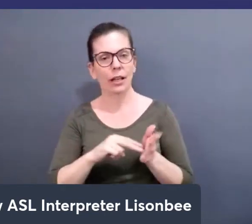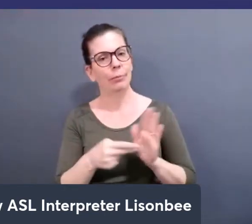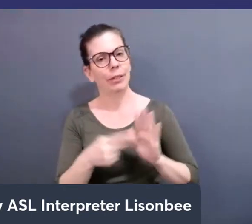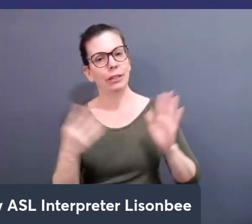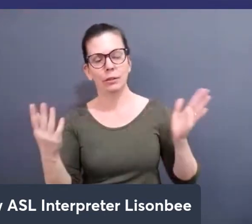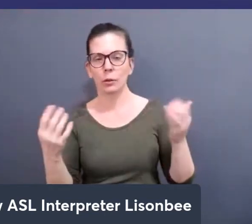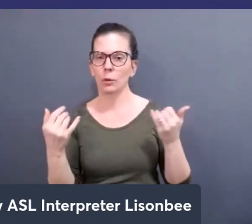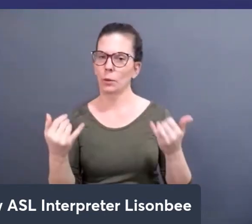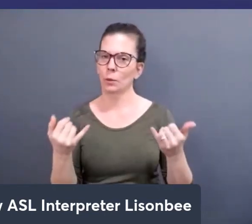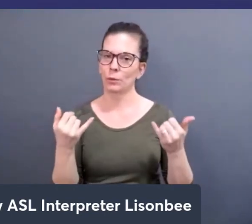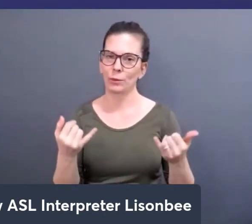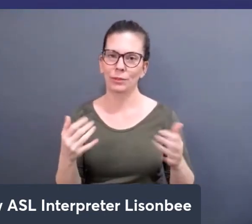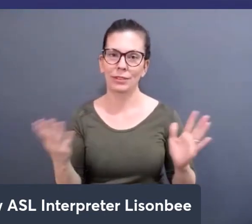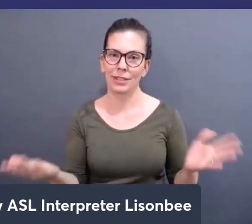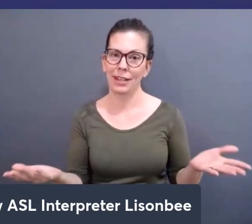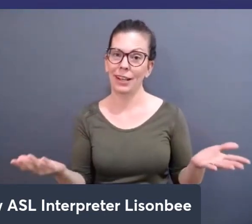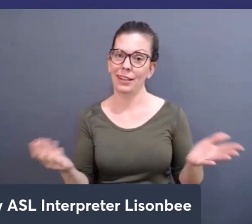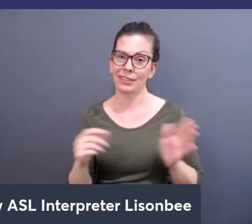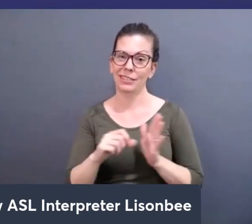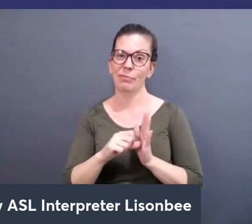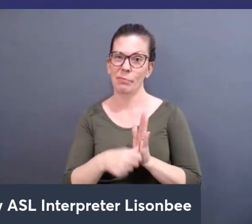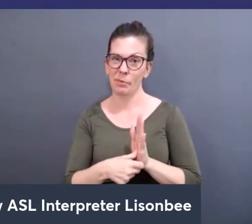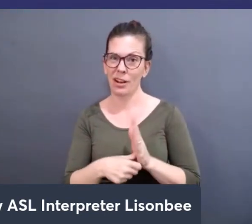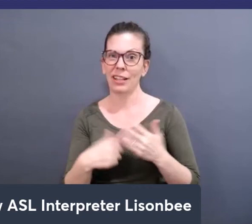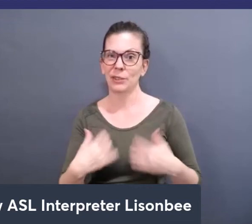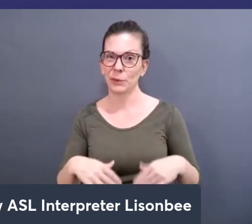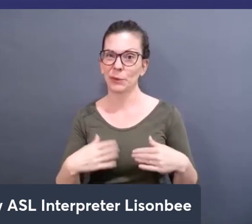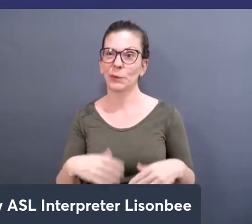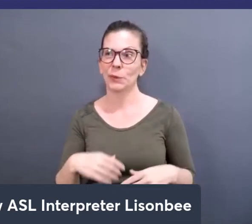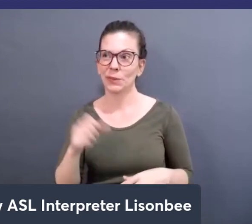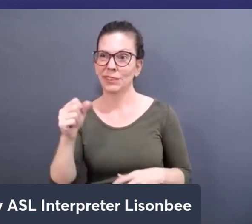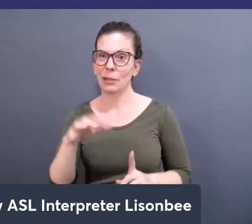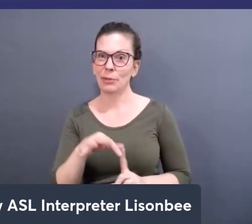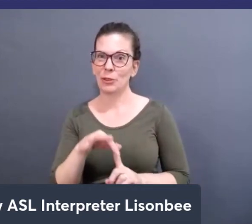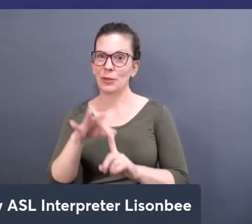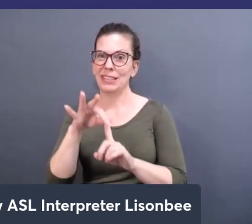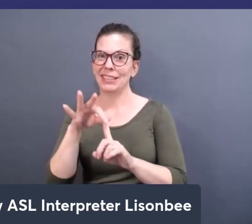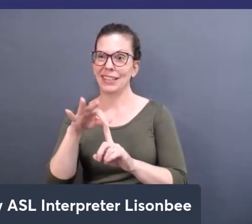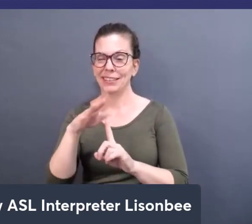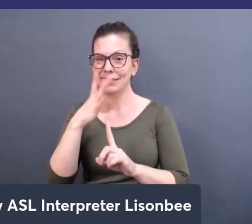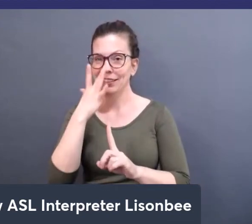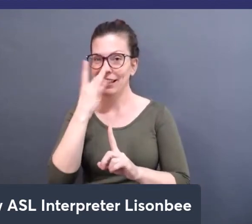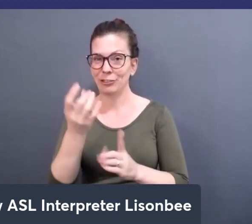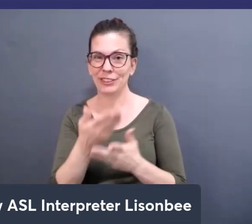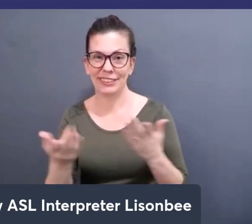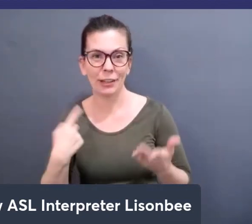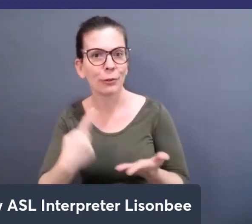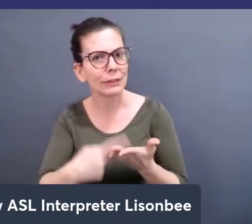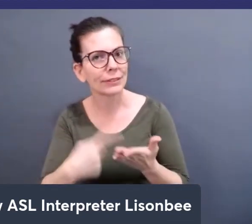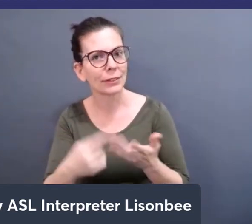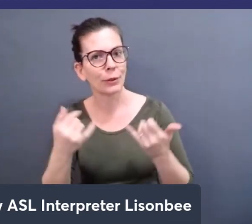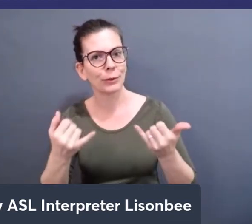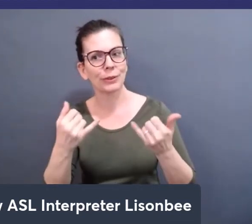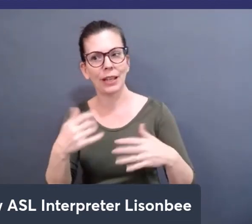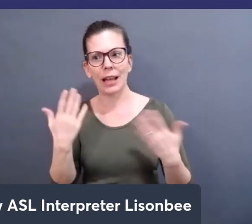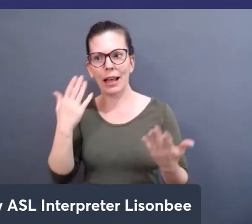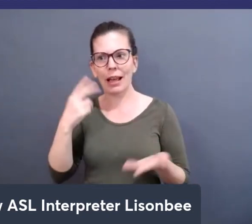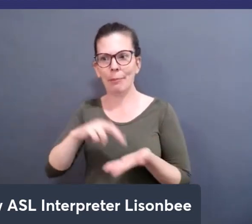was pretty impressive. There was some pretty unique and interesting stuff that we talked about. I mean, what did you think?